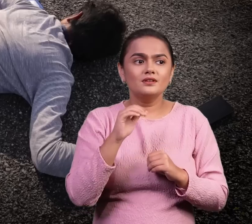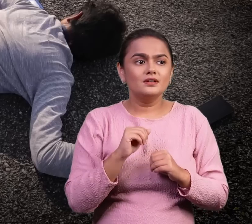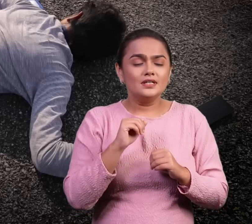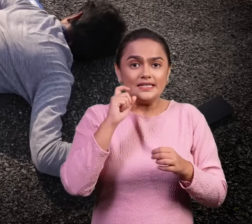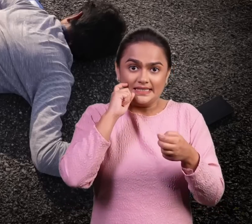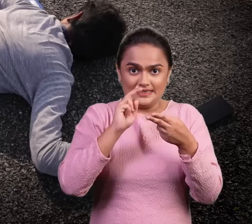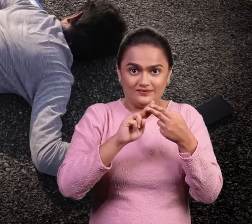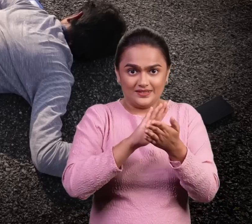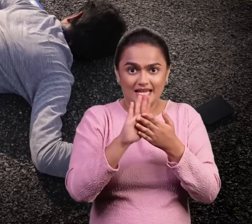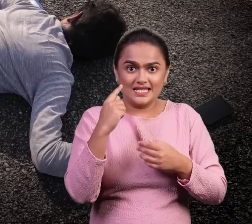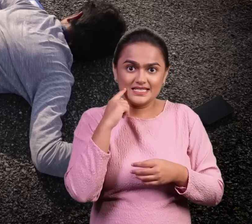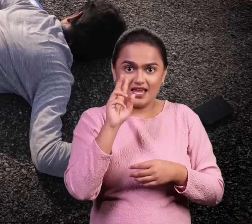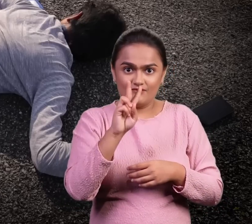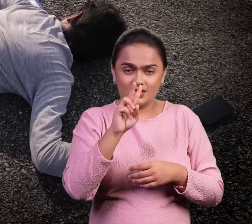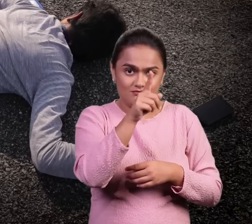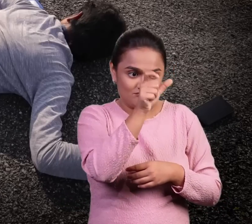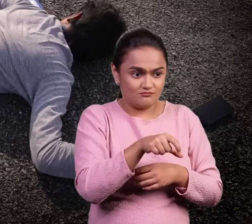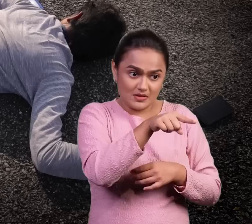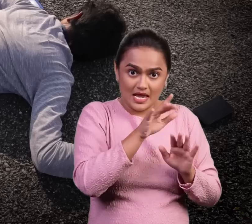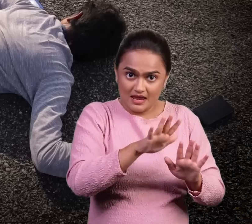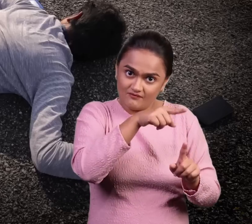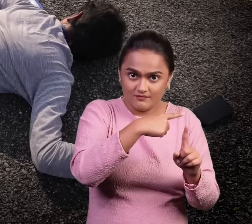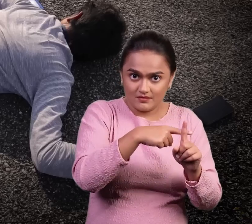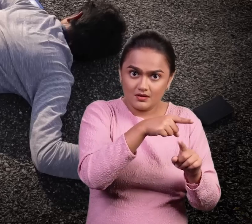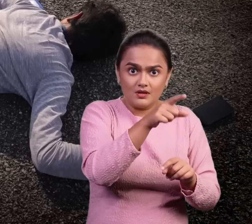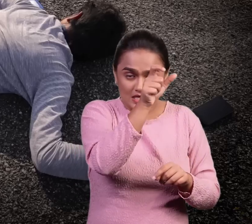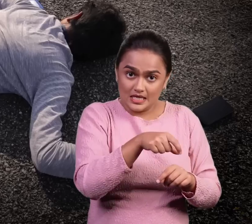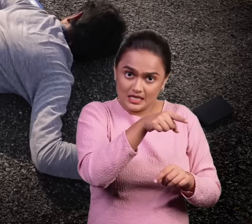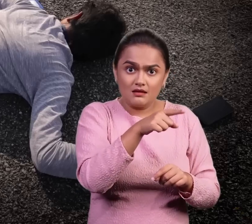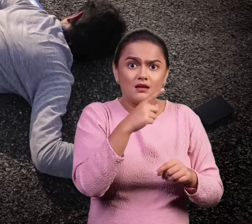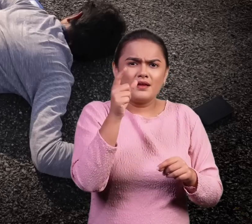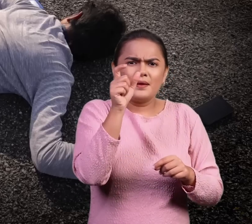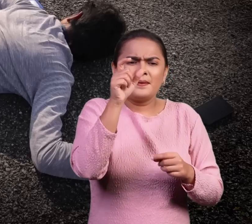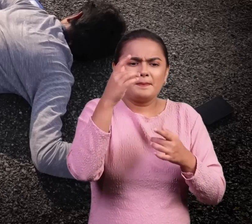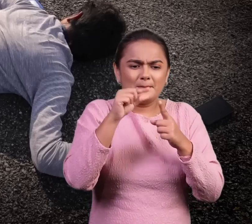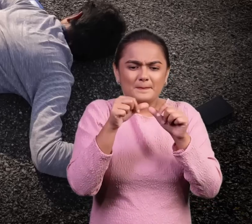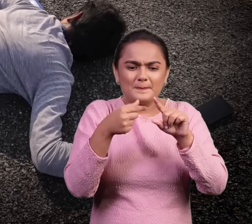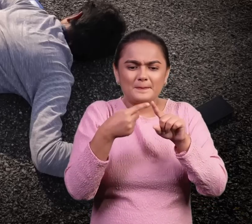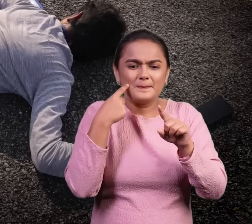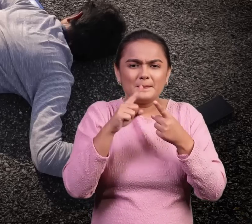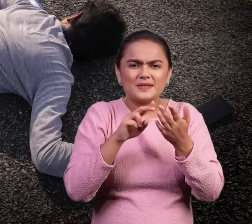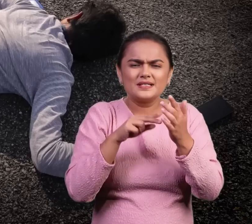Consider an HIV-positive patient, or let's say person, not patient.